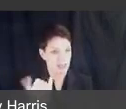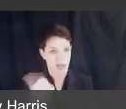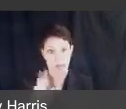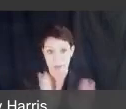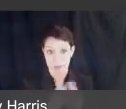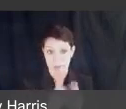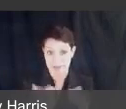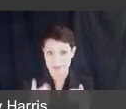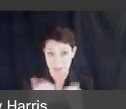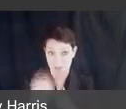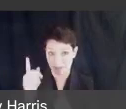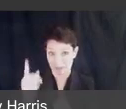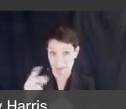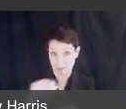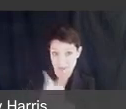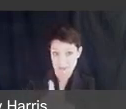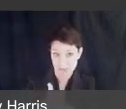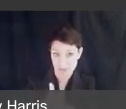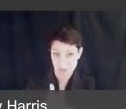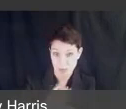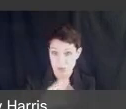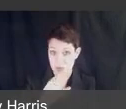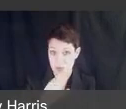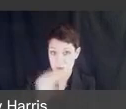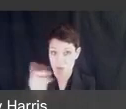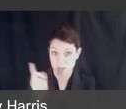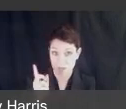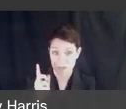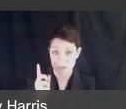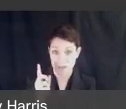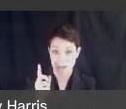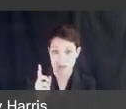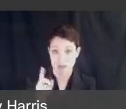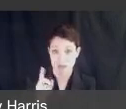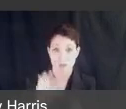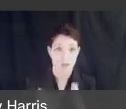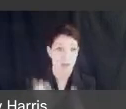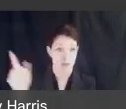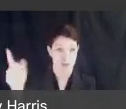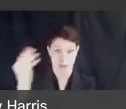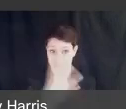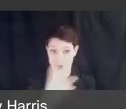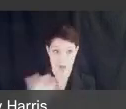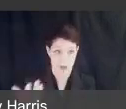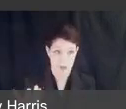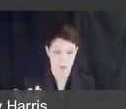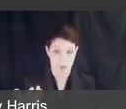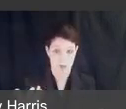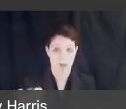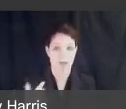or talks scheduled coming up? Do you know when you might hear something back? [Commissioner Arkoosh] Well we will continue